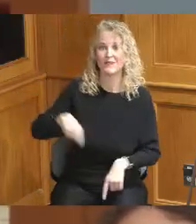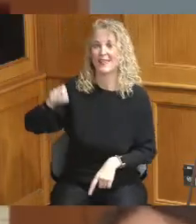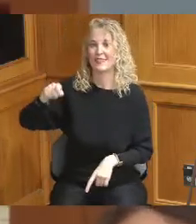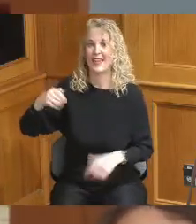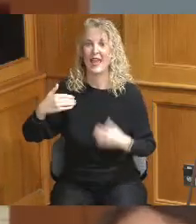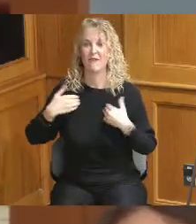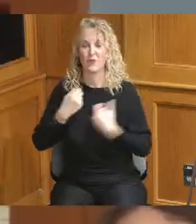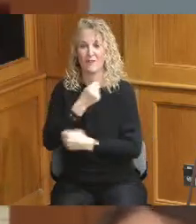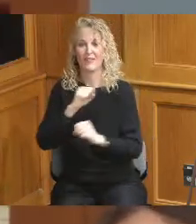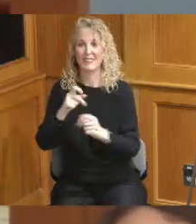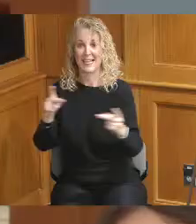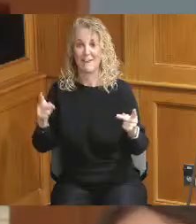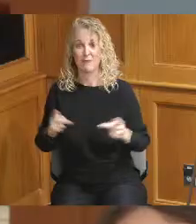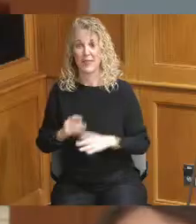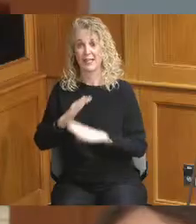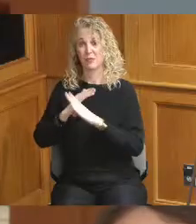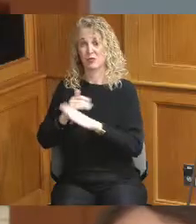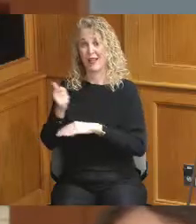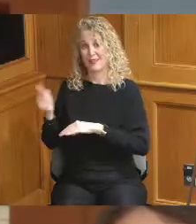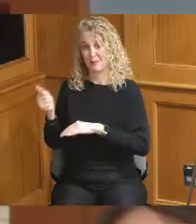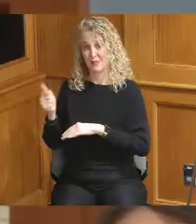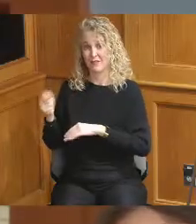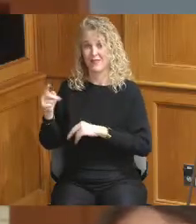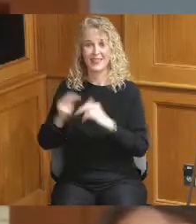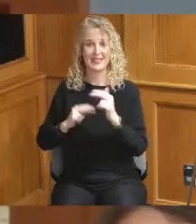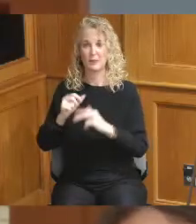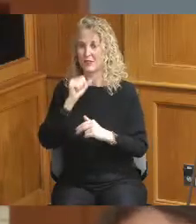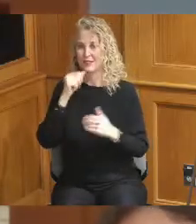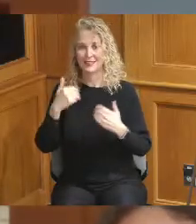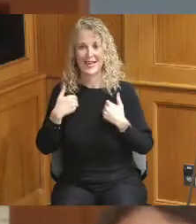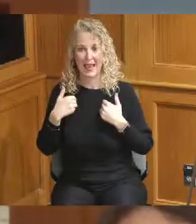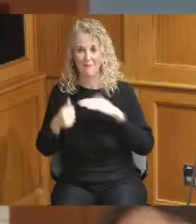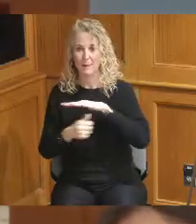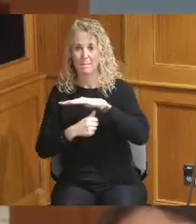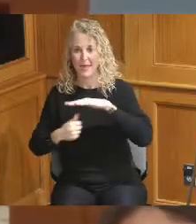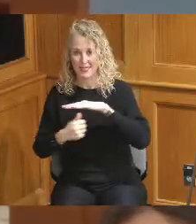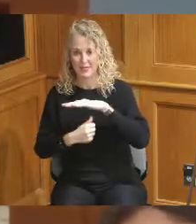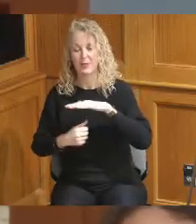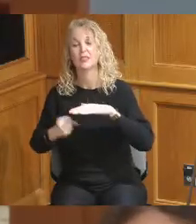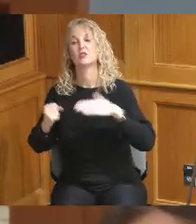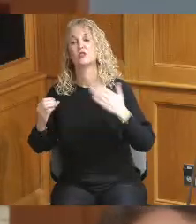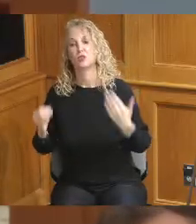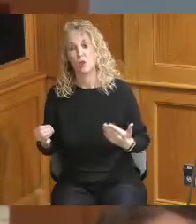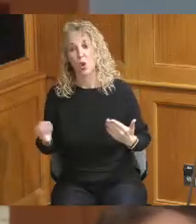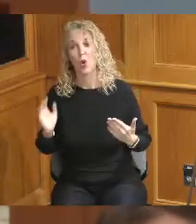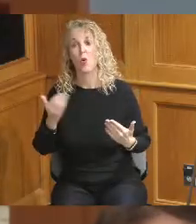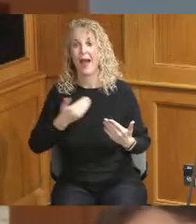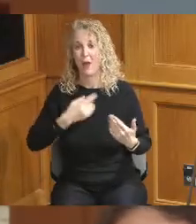to go to protect themselves this building doesn't have that basement so a compromise to that is